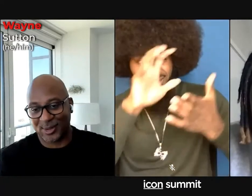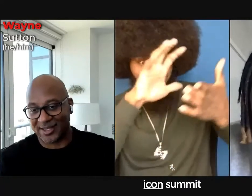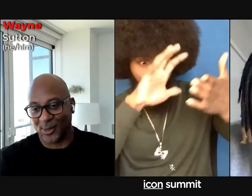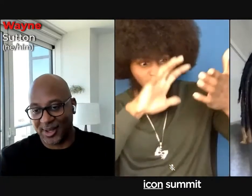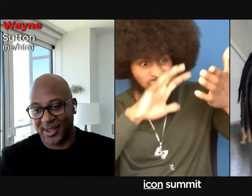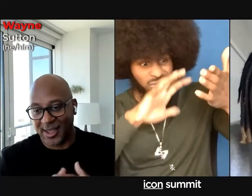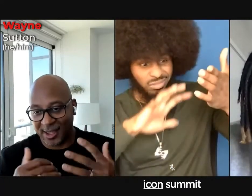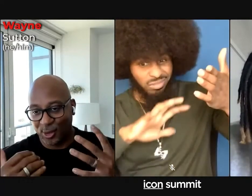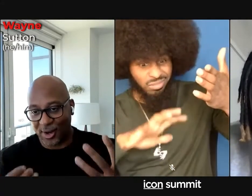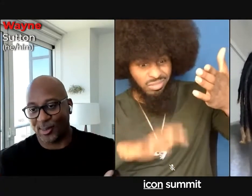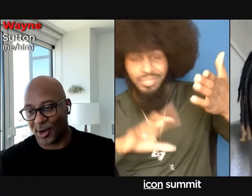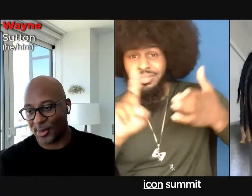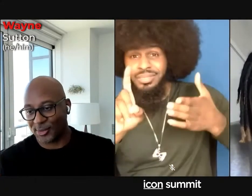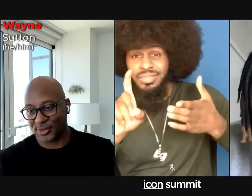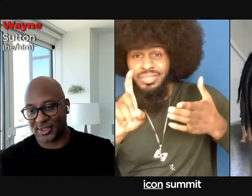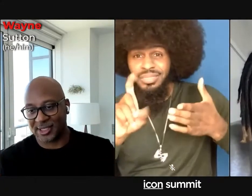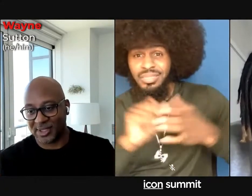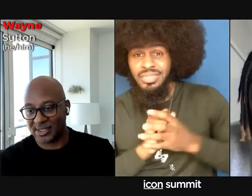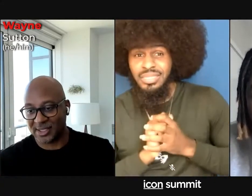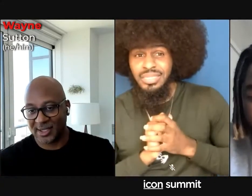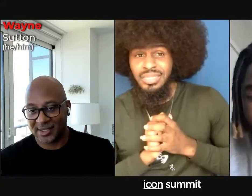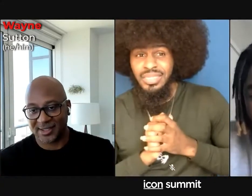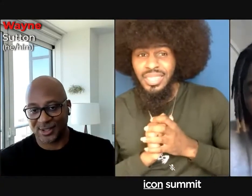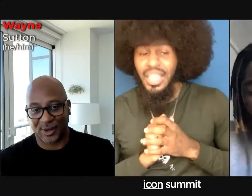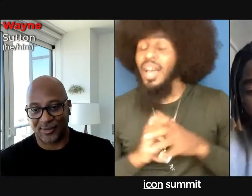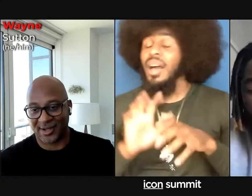This will be a great blog post or a series to start with.